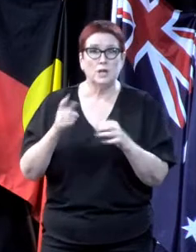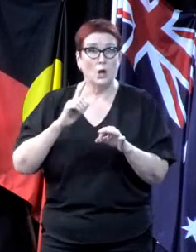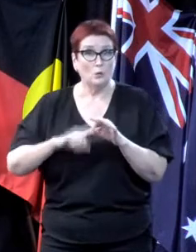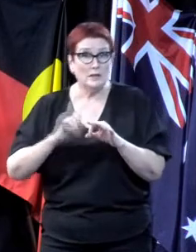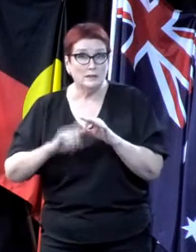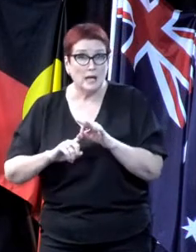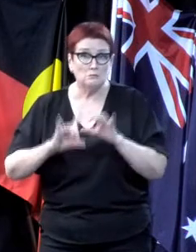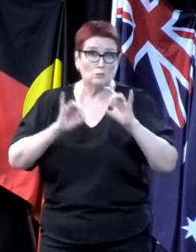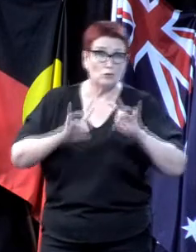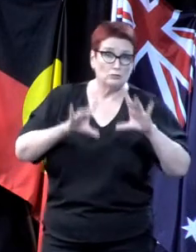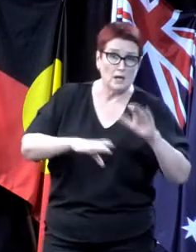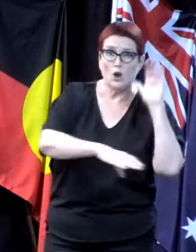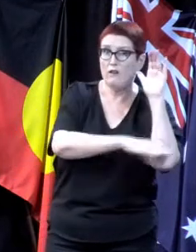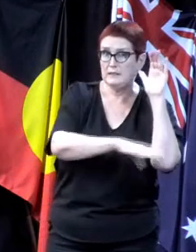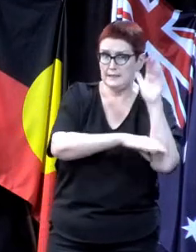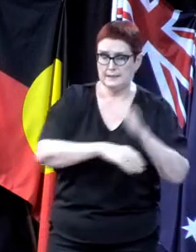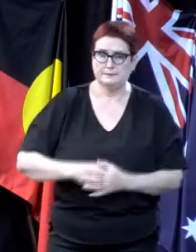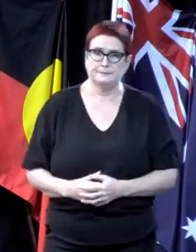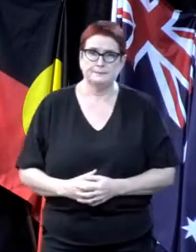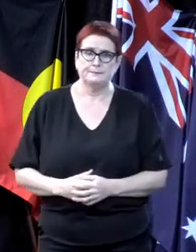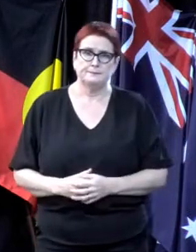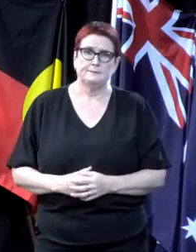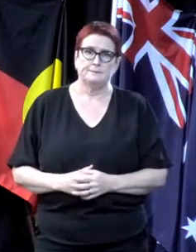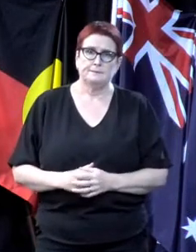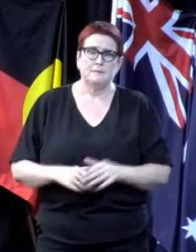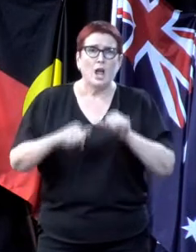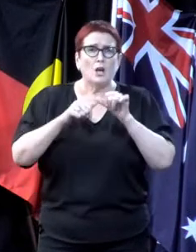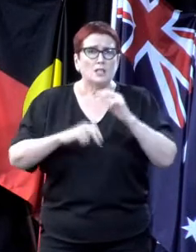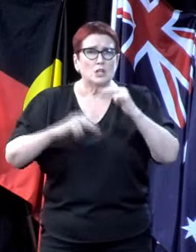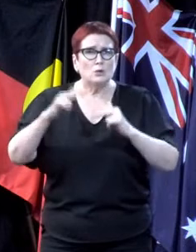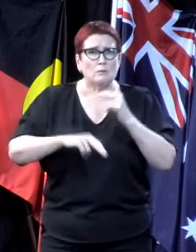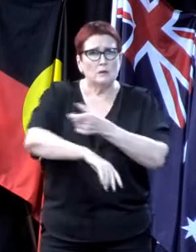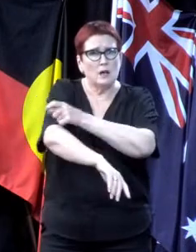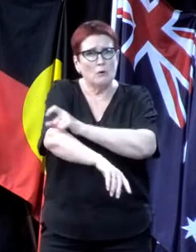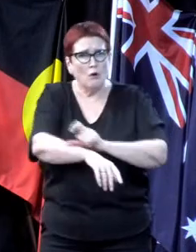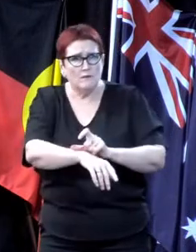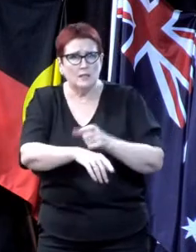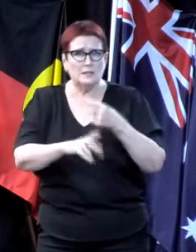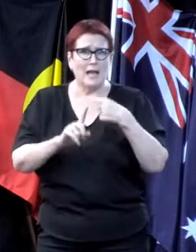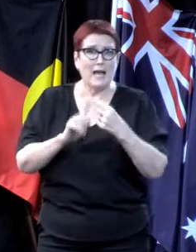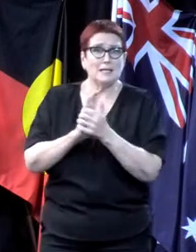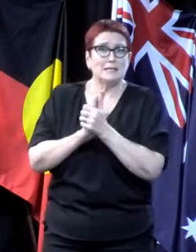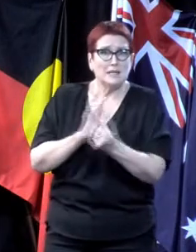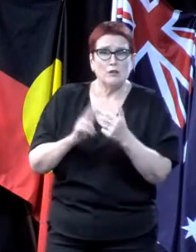Continuing to build the capability and confidence of the workforce to cater for the diverse learning needs of all students.